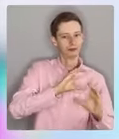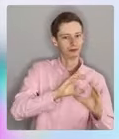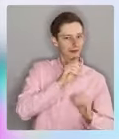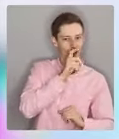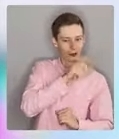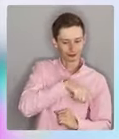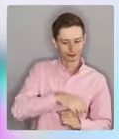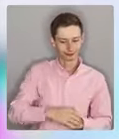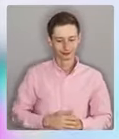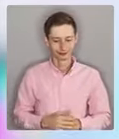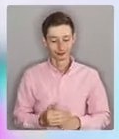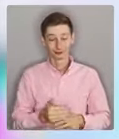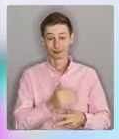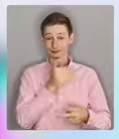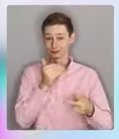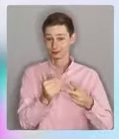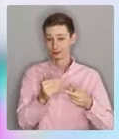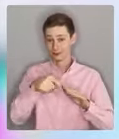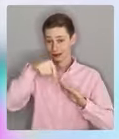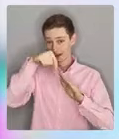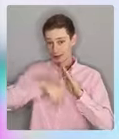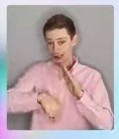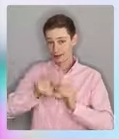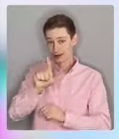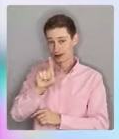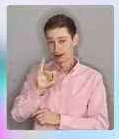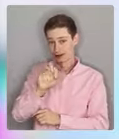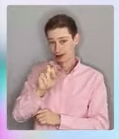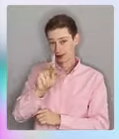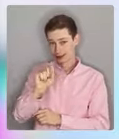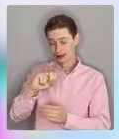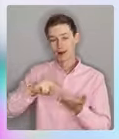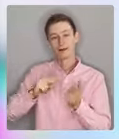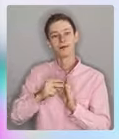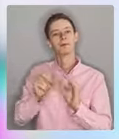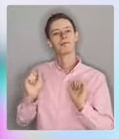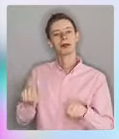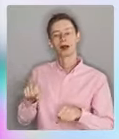Another API we added support for is deep linking. Deep links allow us to drop players